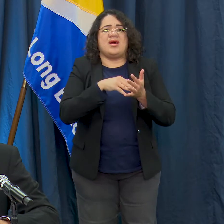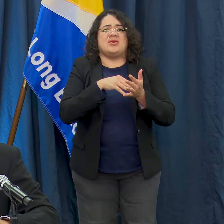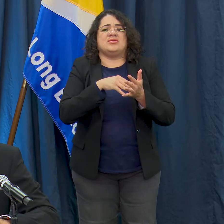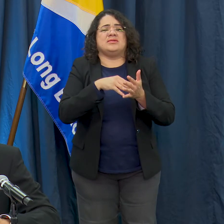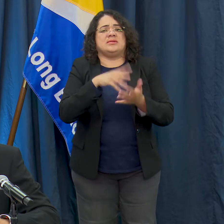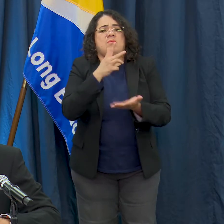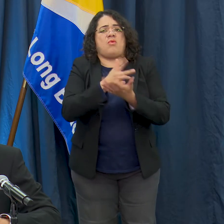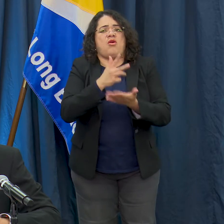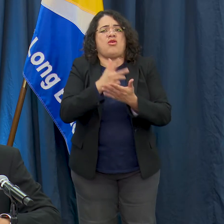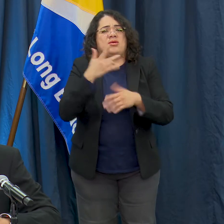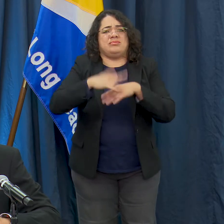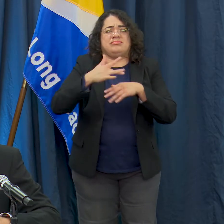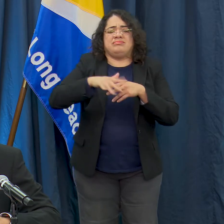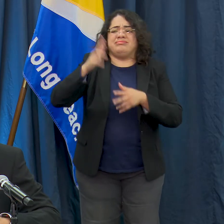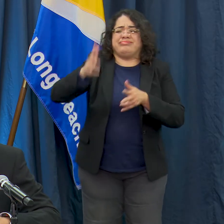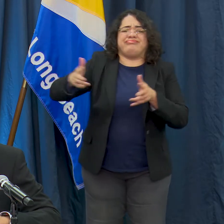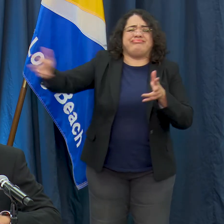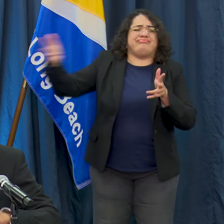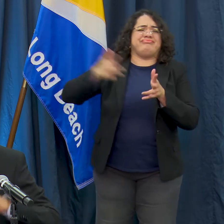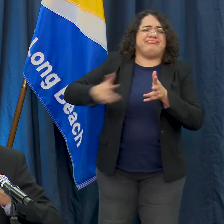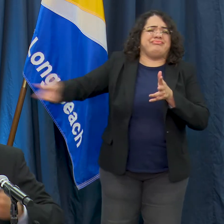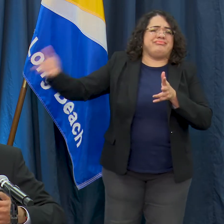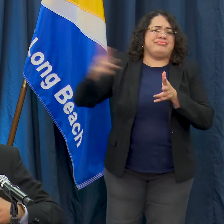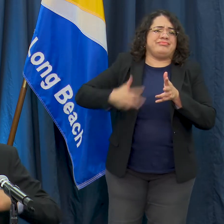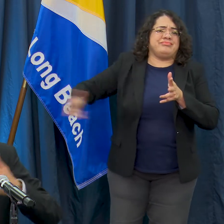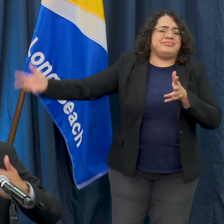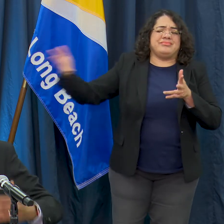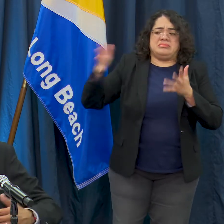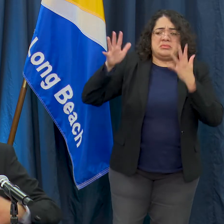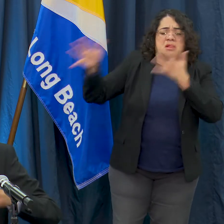city to go park cars and this is something that we have to start moving